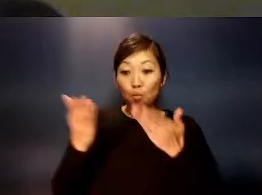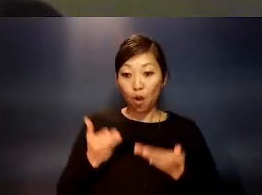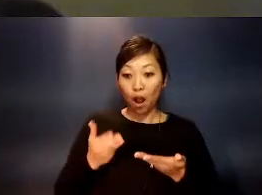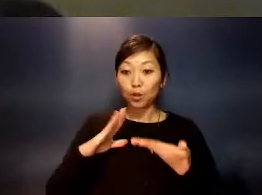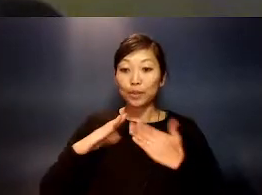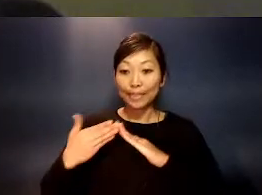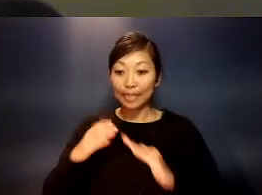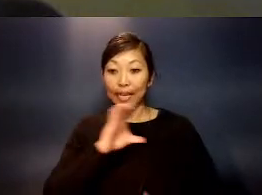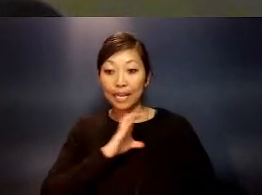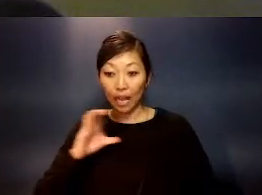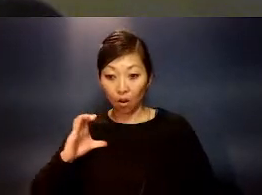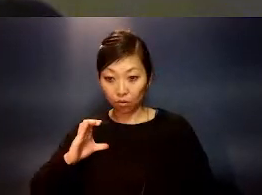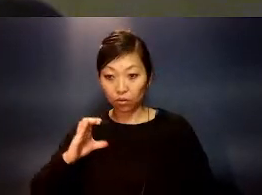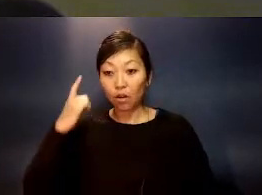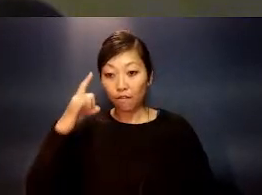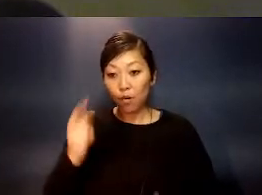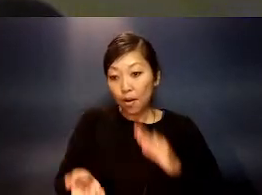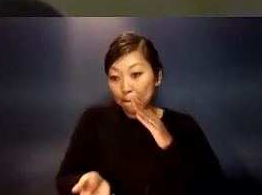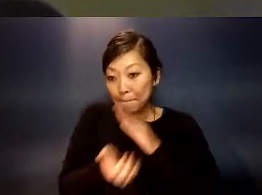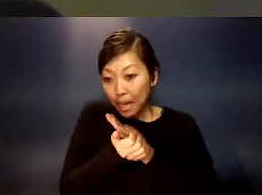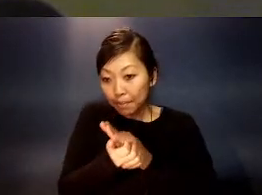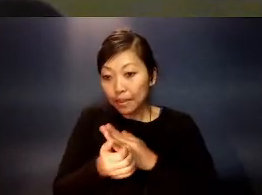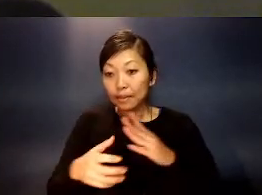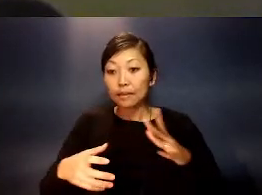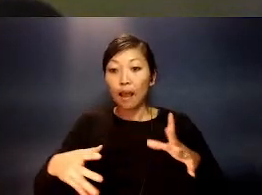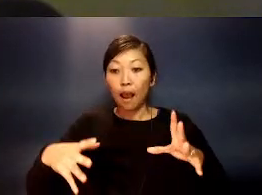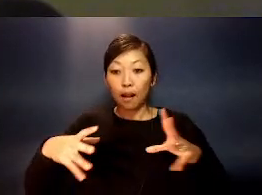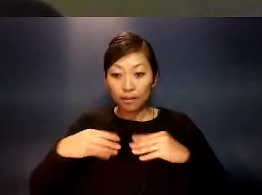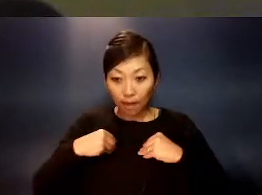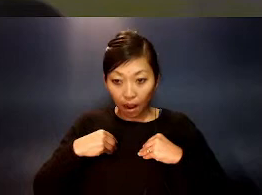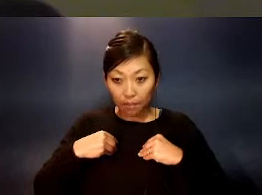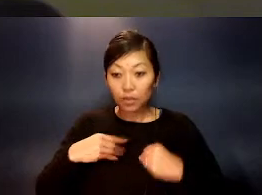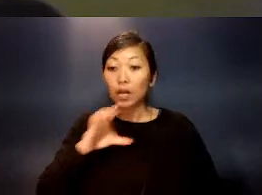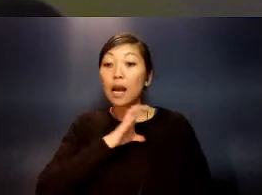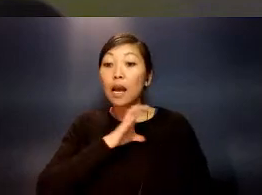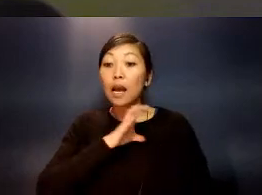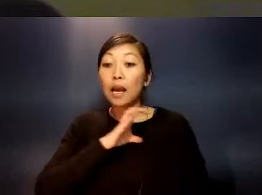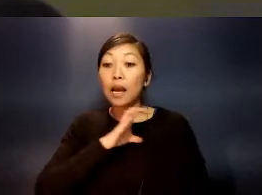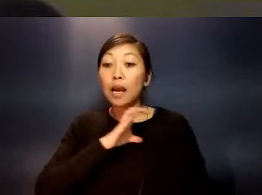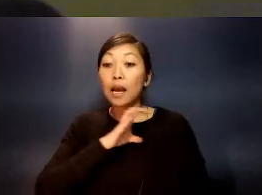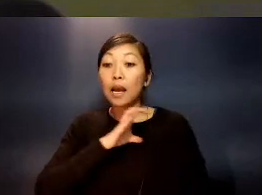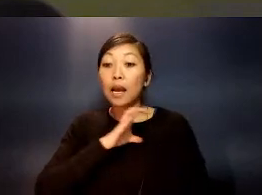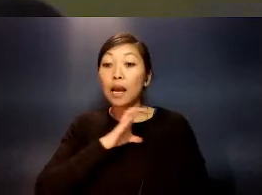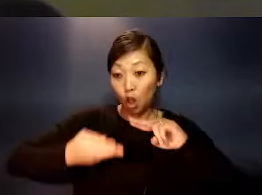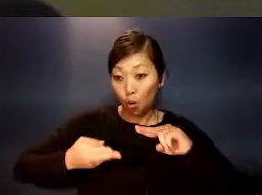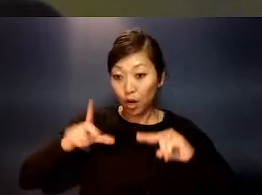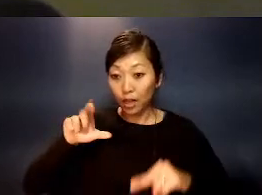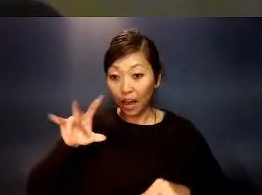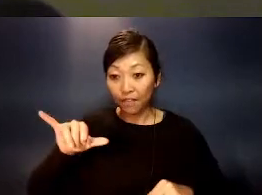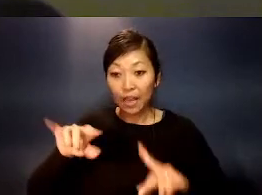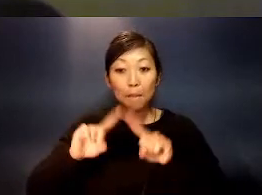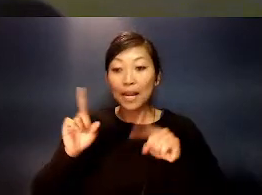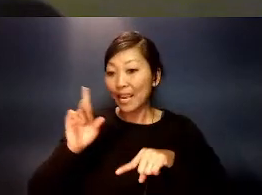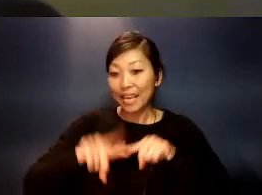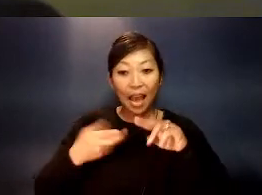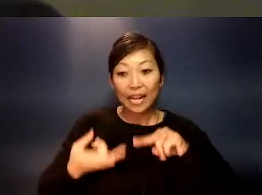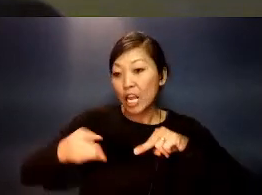THE LEVY AMOUNT PASSED BY THE BOARD OF ESTIMATE AND TAXATION. AS A MEMBER OF THAT BODY, I VOTED AGAINST THE LEVY. I AM CONCERNED THAT THE AMOUNT OF LEVY PROPOSED, WHICH